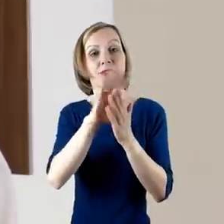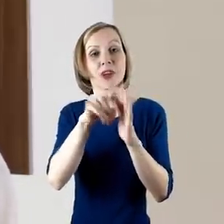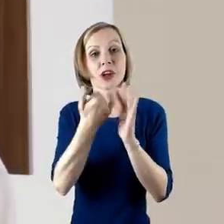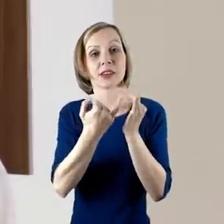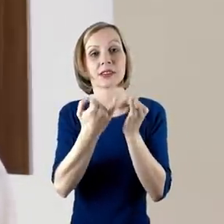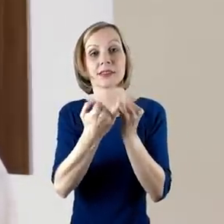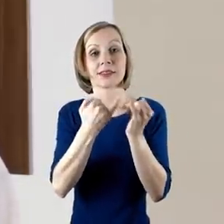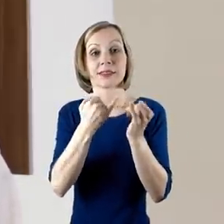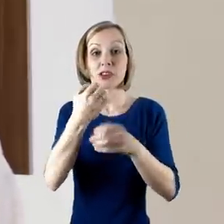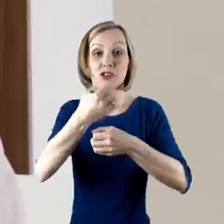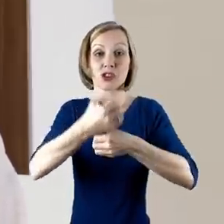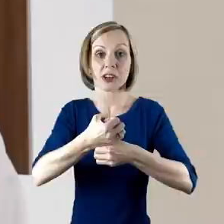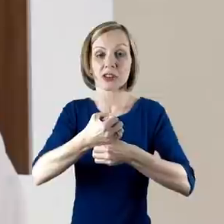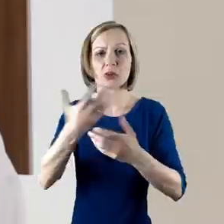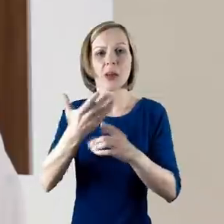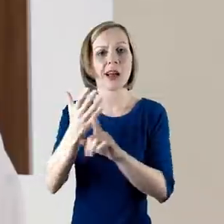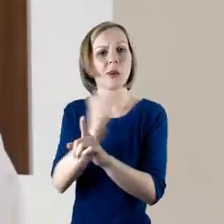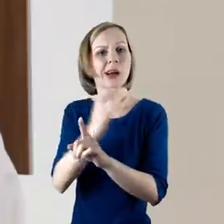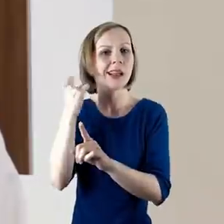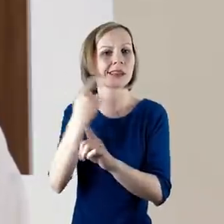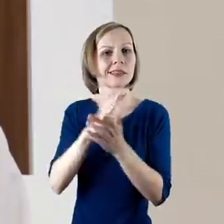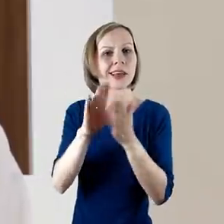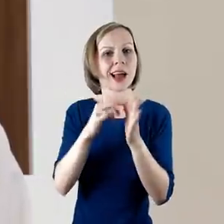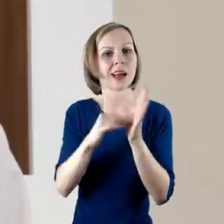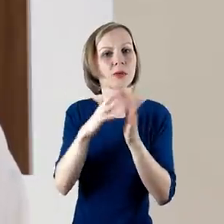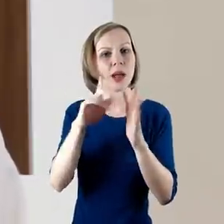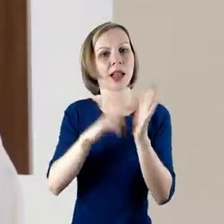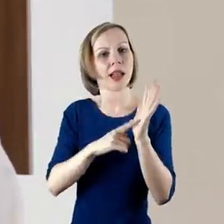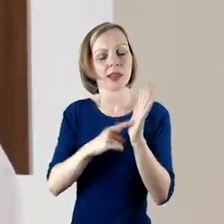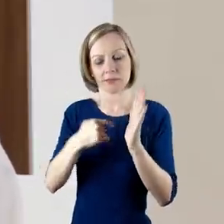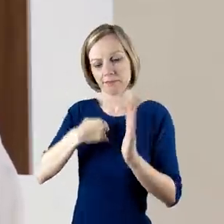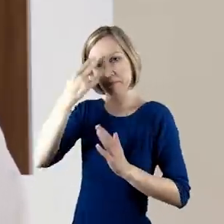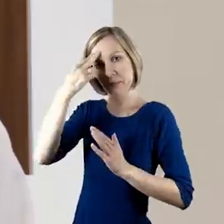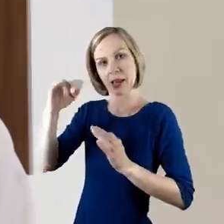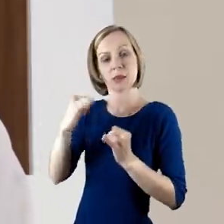My name is Suzanne Vernon-Yorke and I'll be journeying with you today as we think about